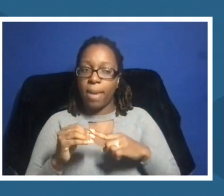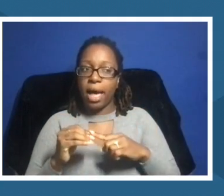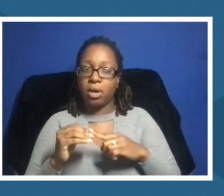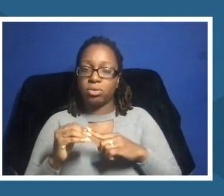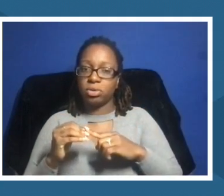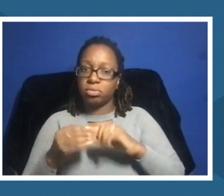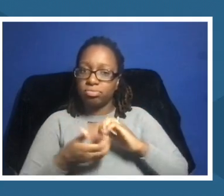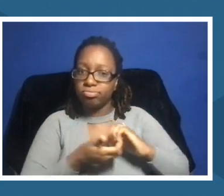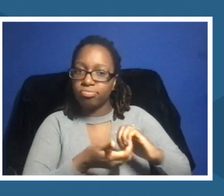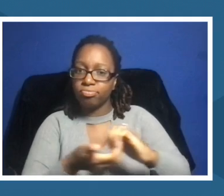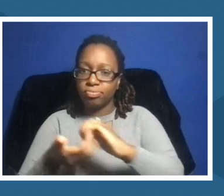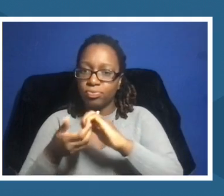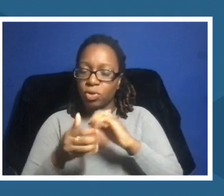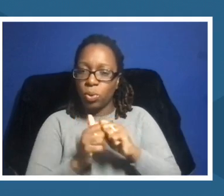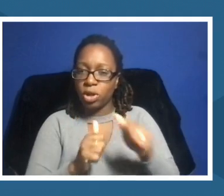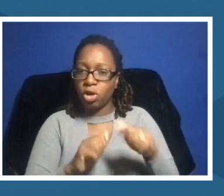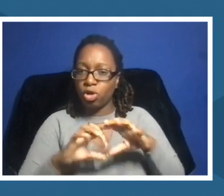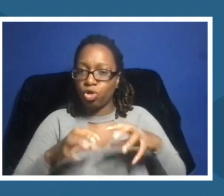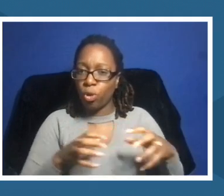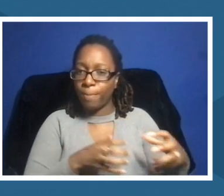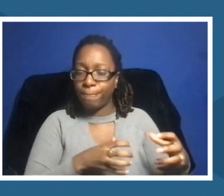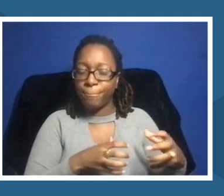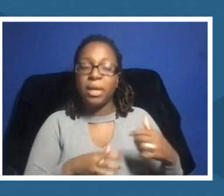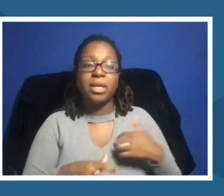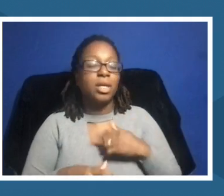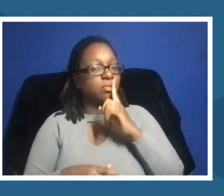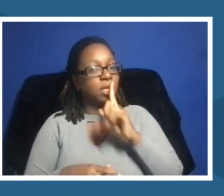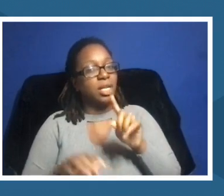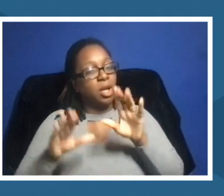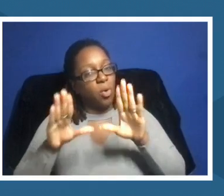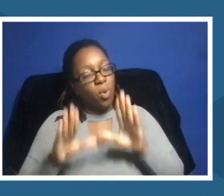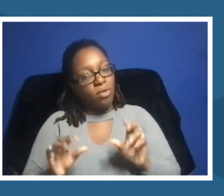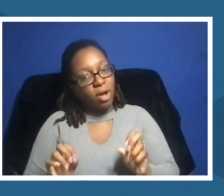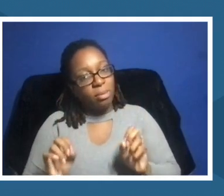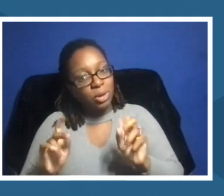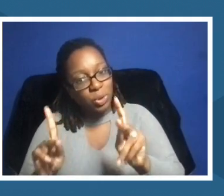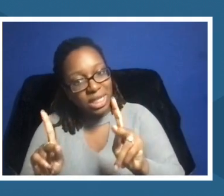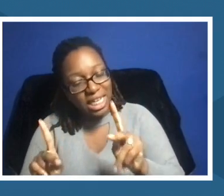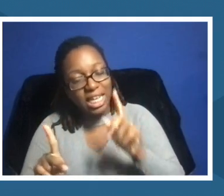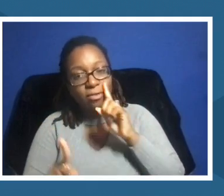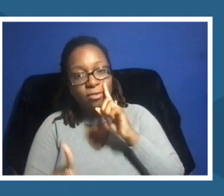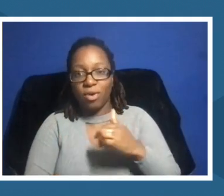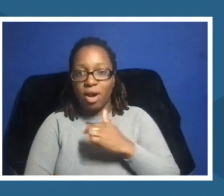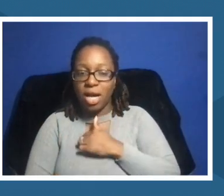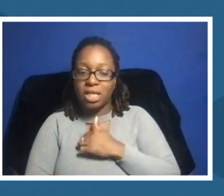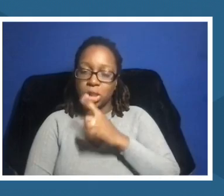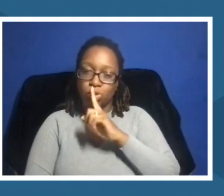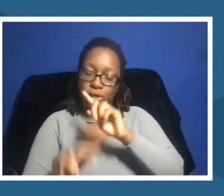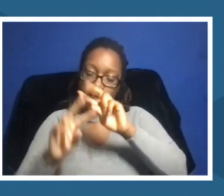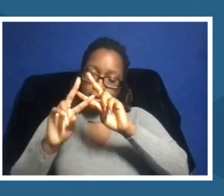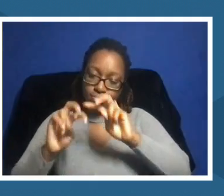actually opened up a really wonderful discussion and opportunity for us to